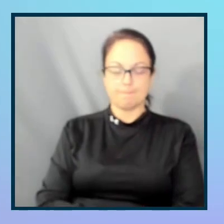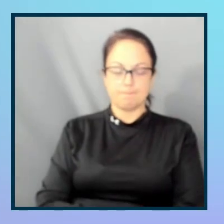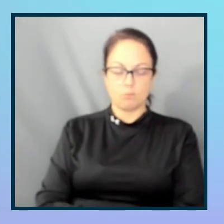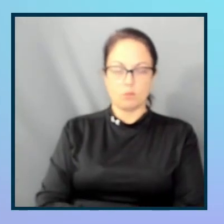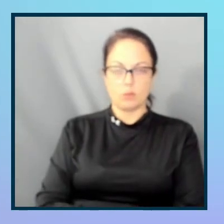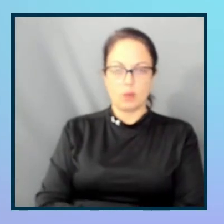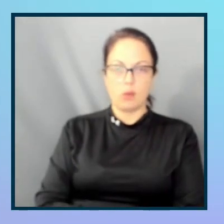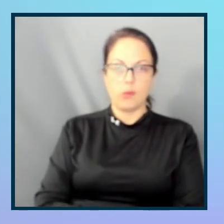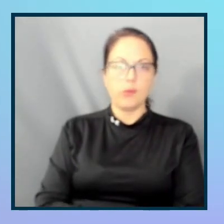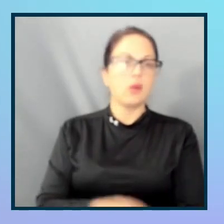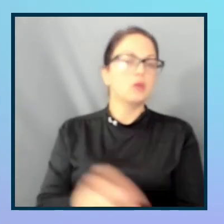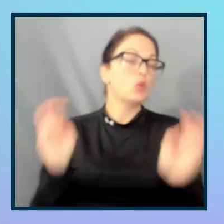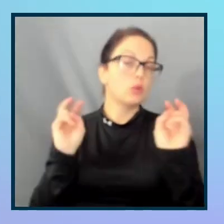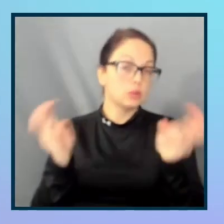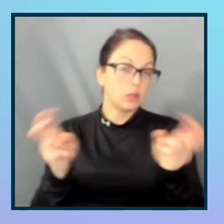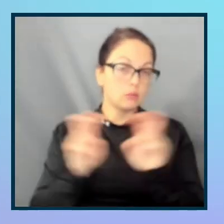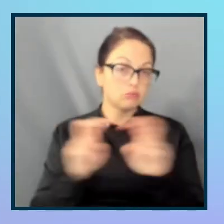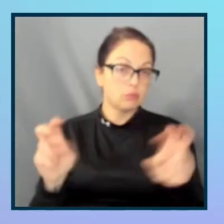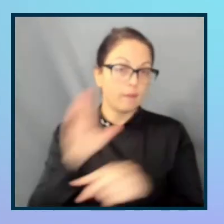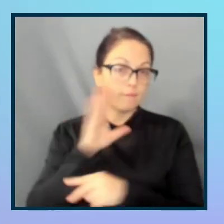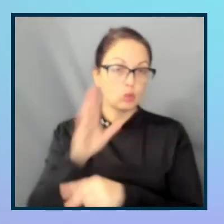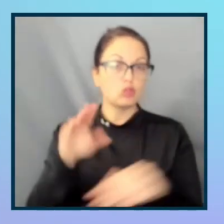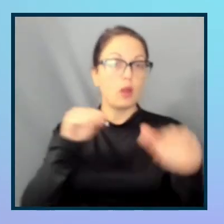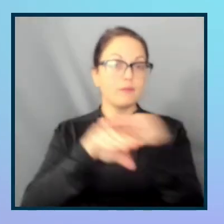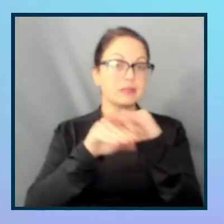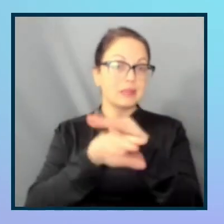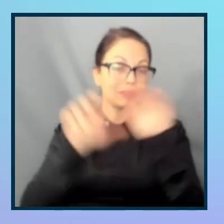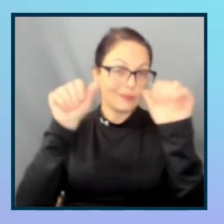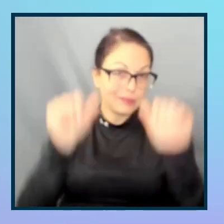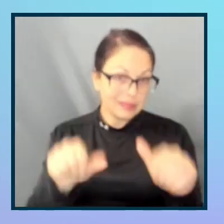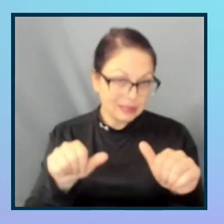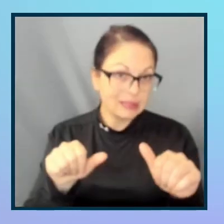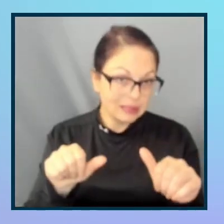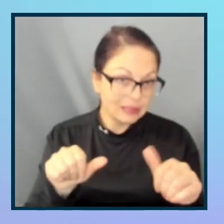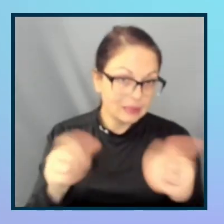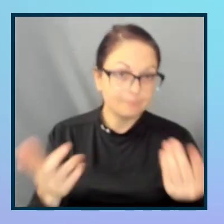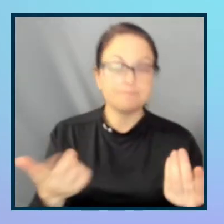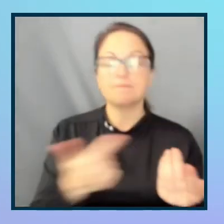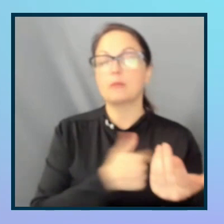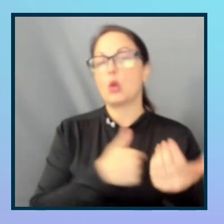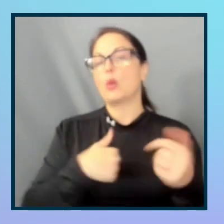The title of our panel is "The Future of Accessibility." We skirted around this topic a little bit.